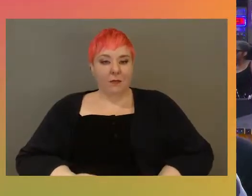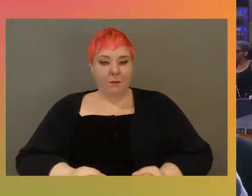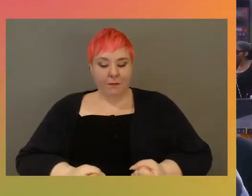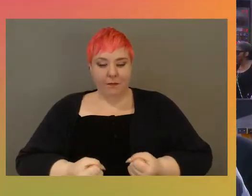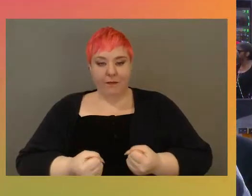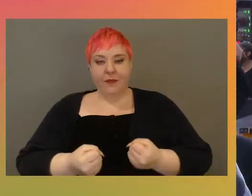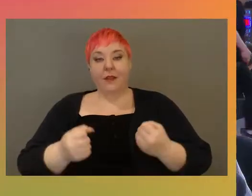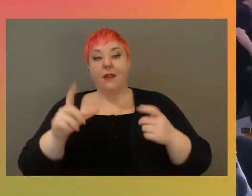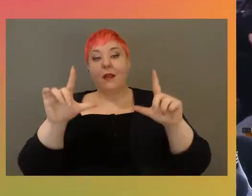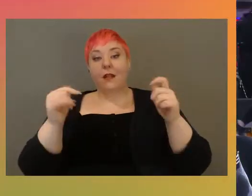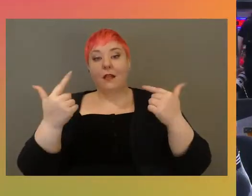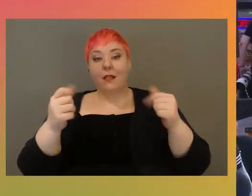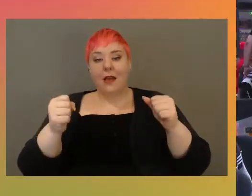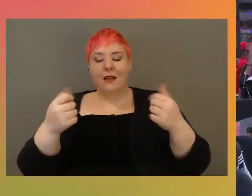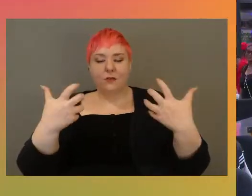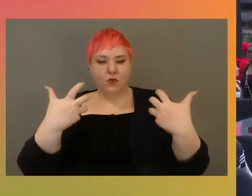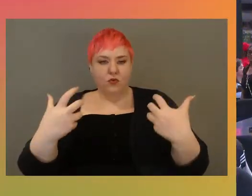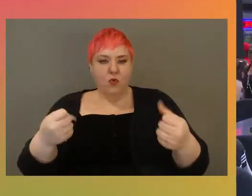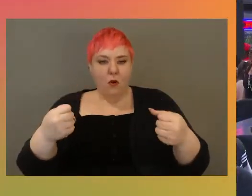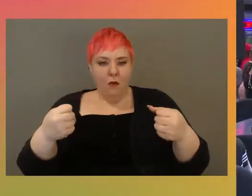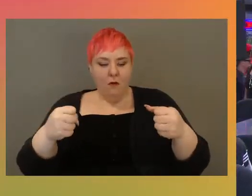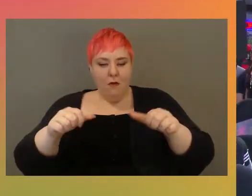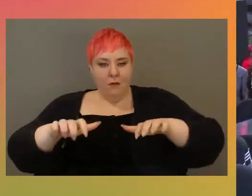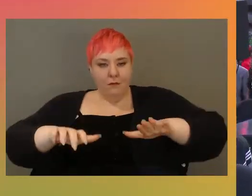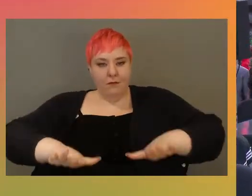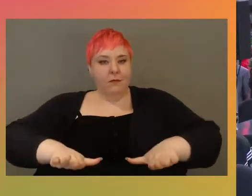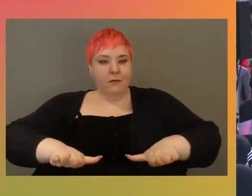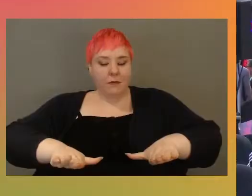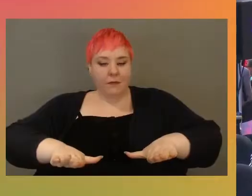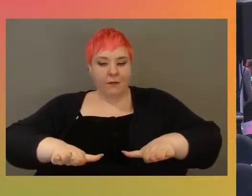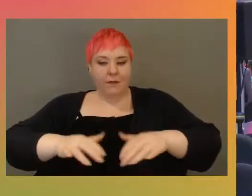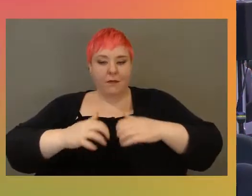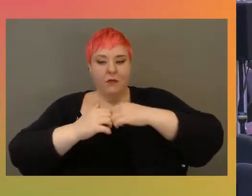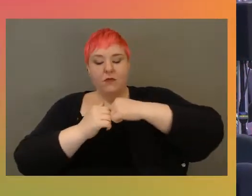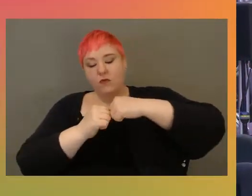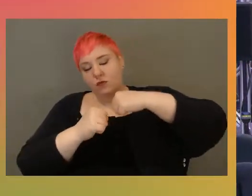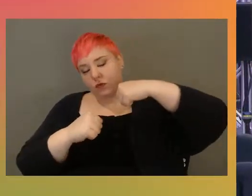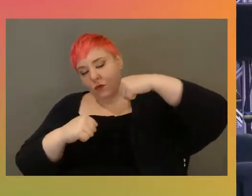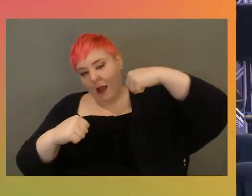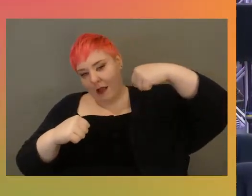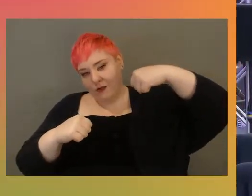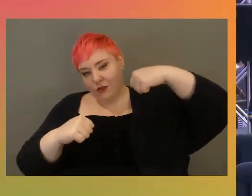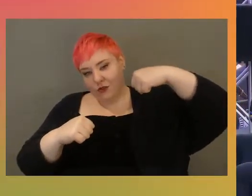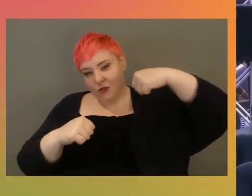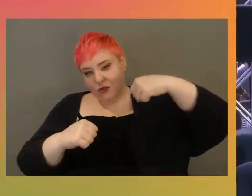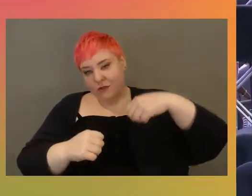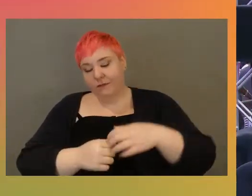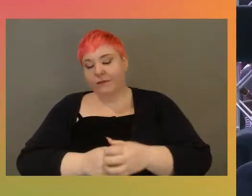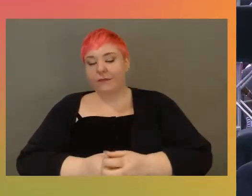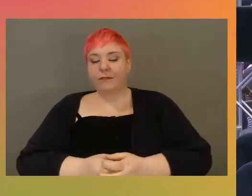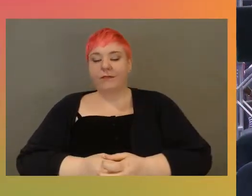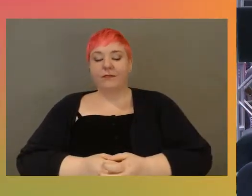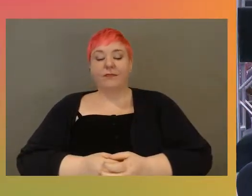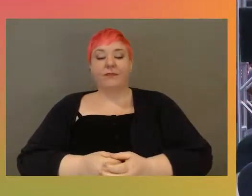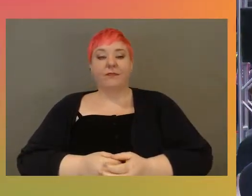HOLLOW THE BELLY.